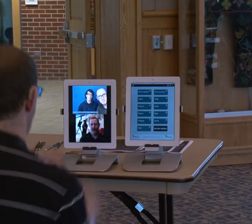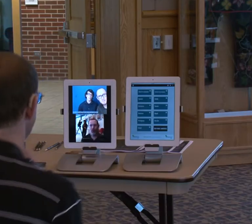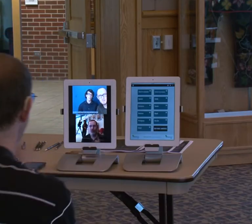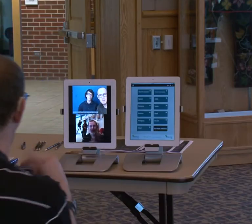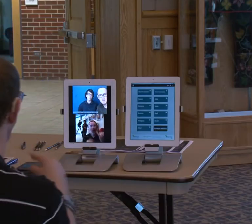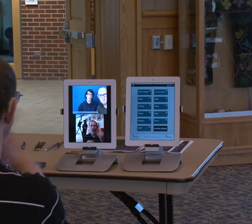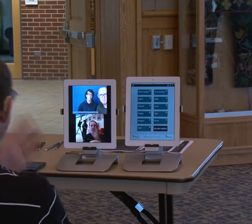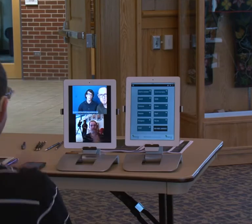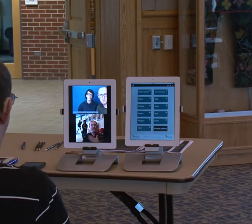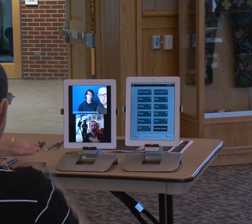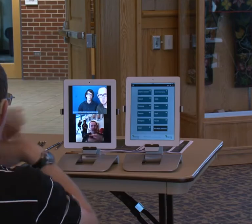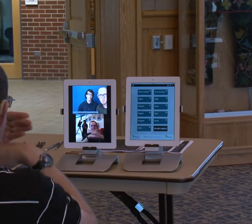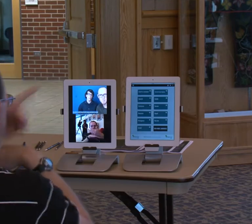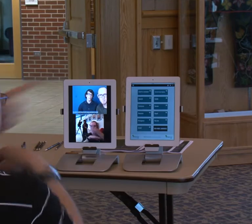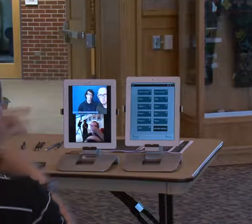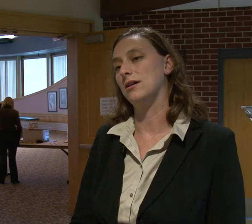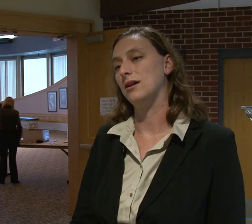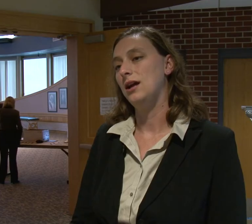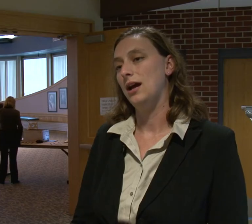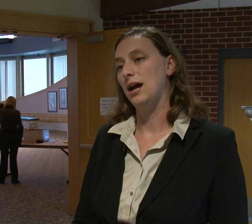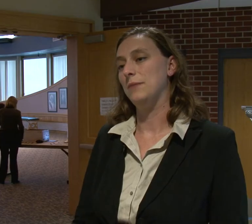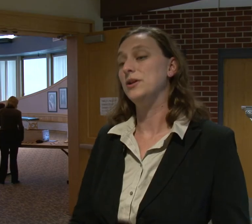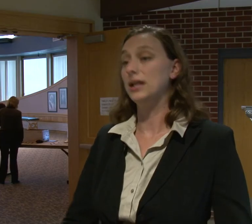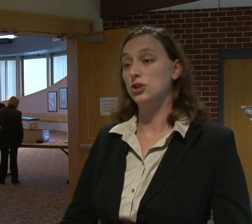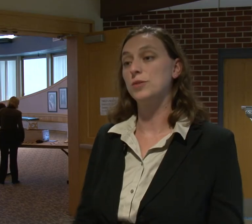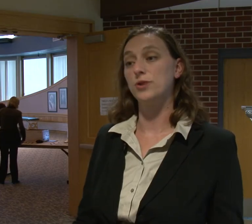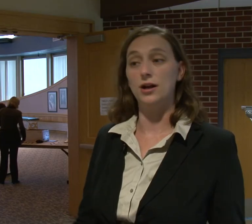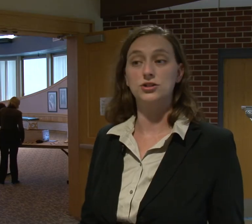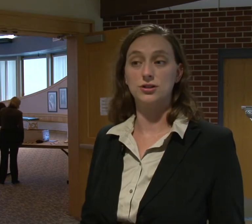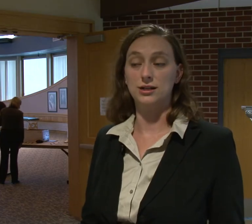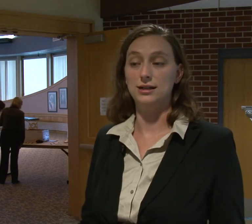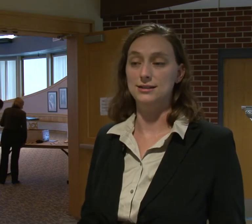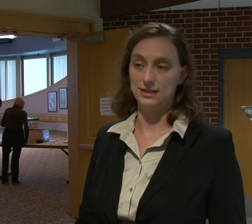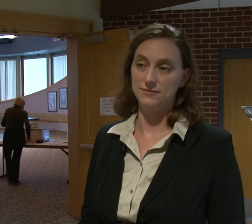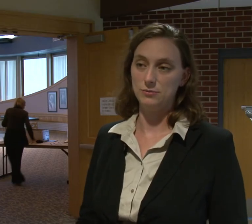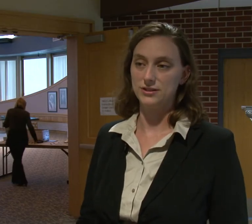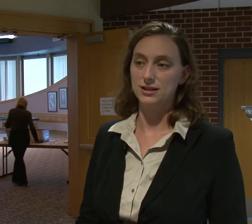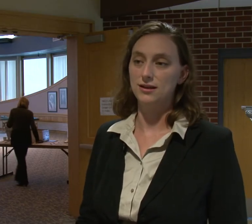Erin: Basically, this is an interpreter on screen instead of in person.